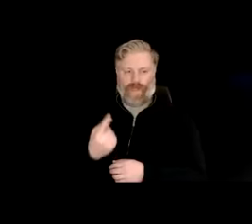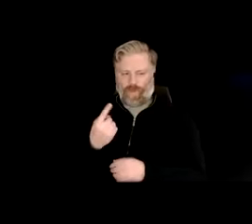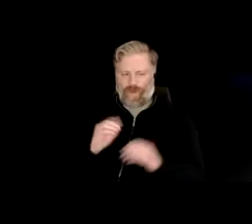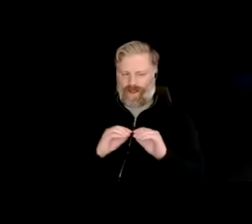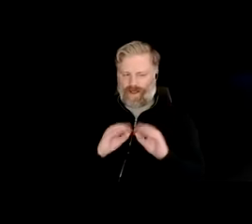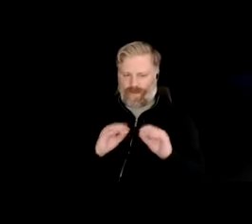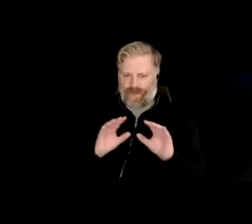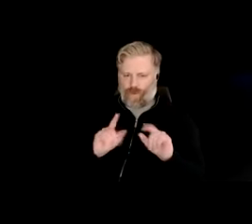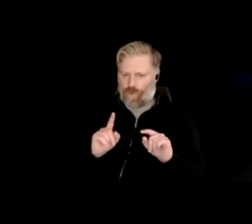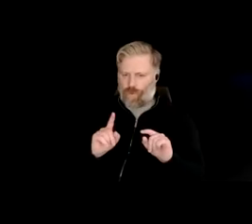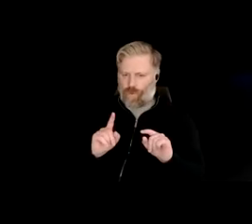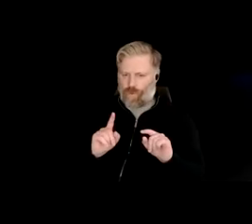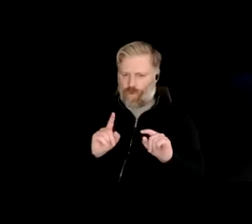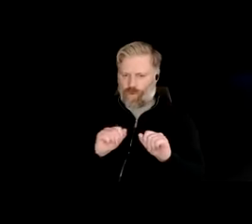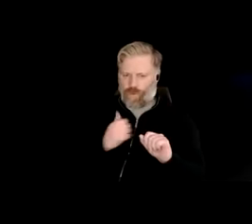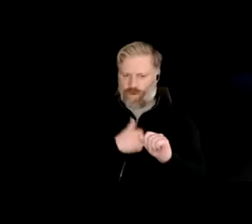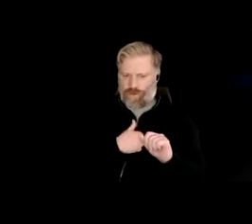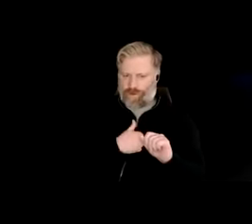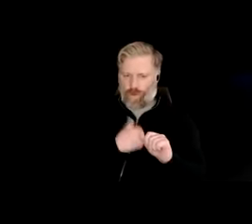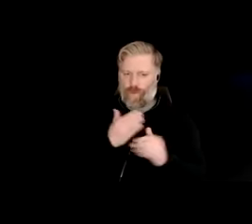Oh, sorry. That question was answered.